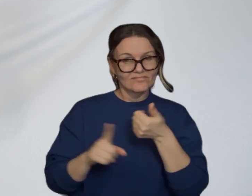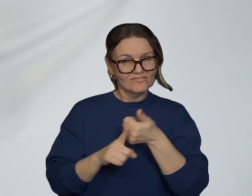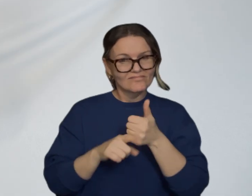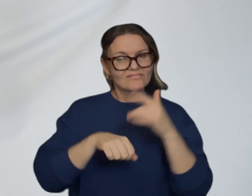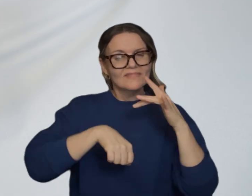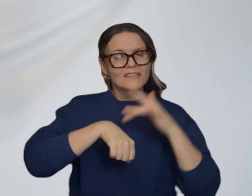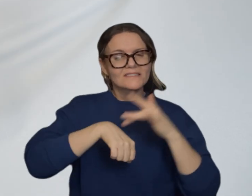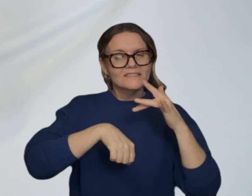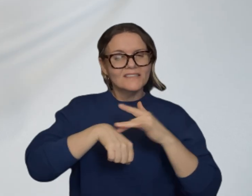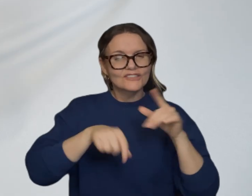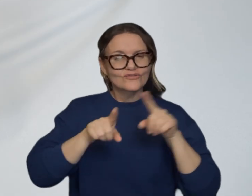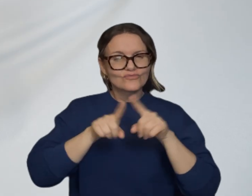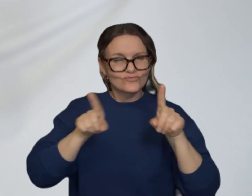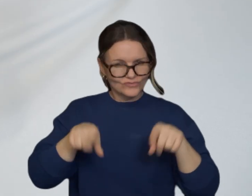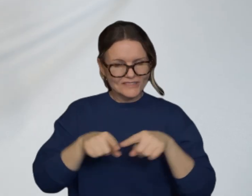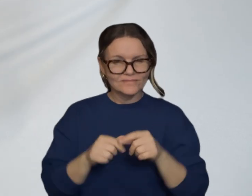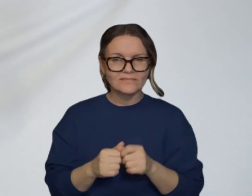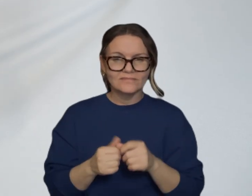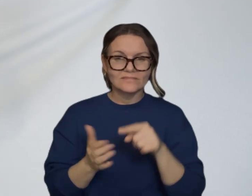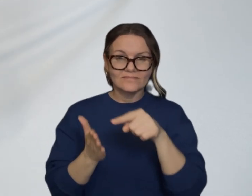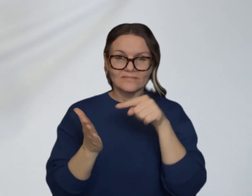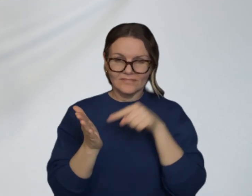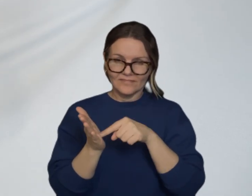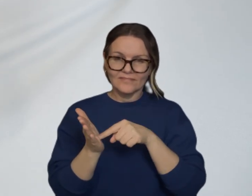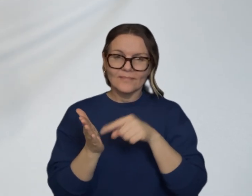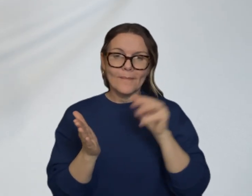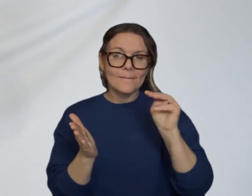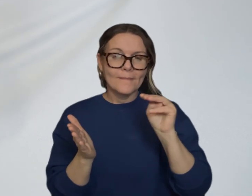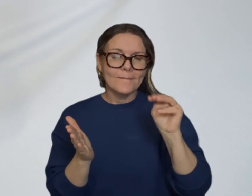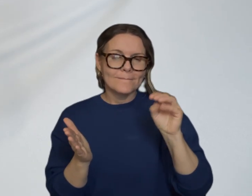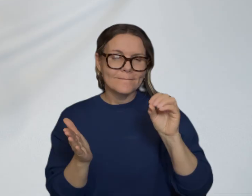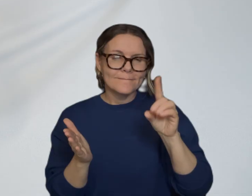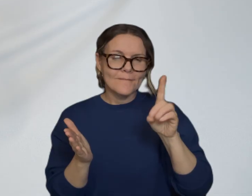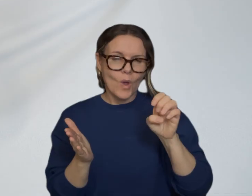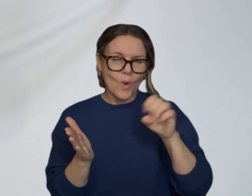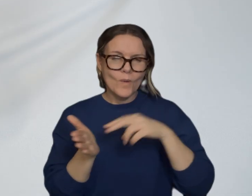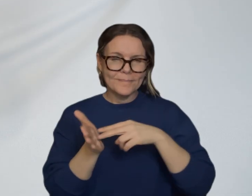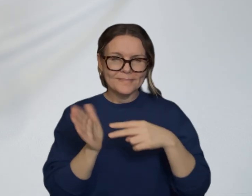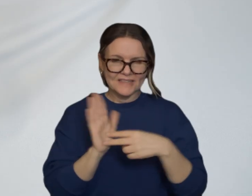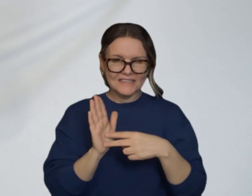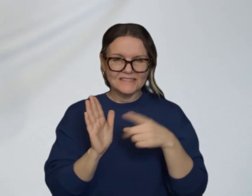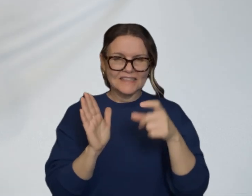if you press and hold the mode button for 5 seconds you'll see this little lock come on here